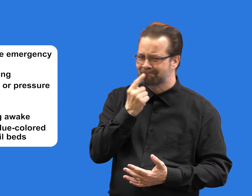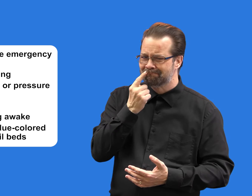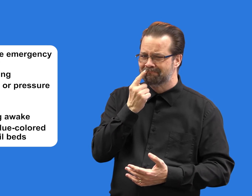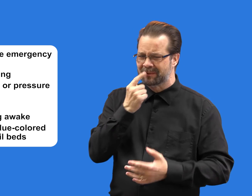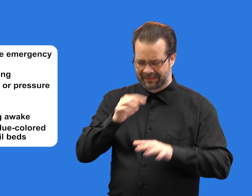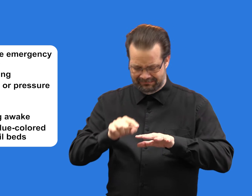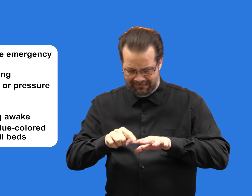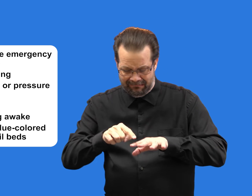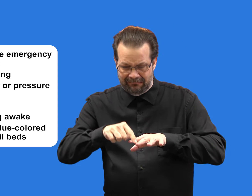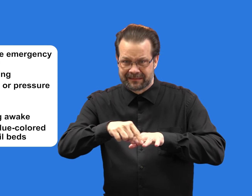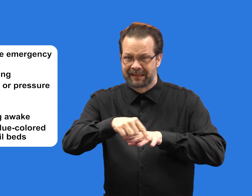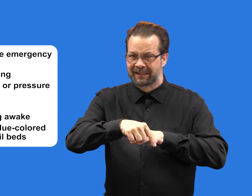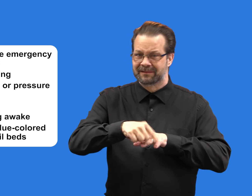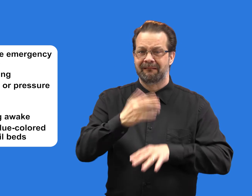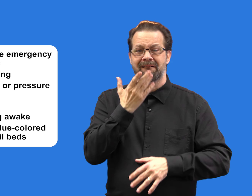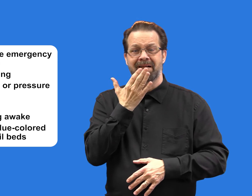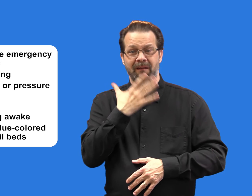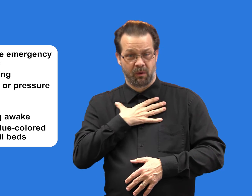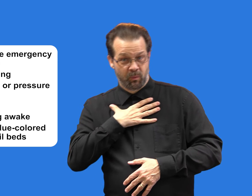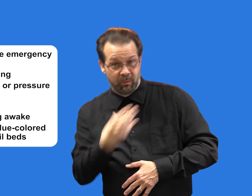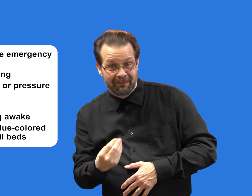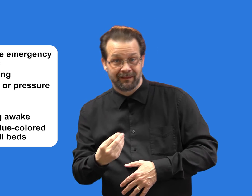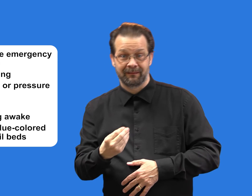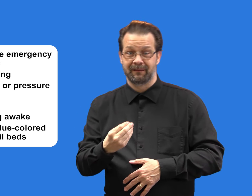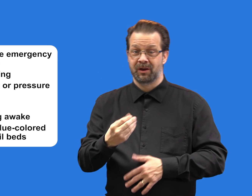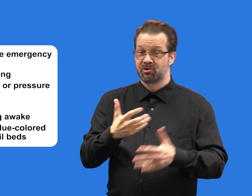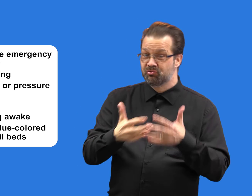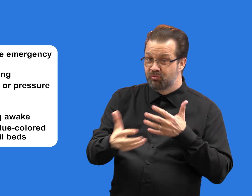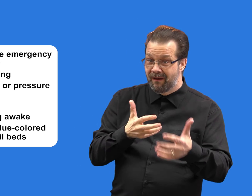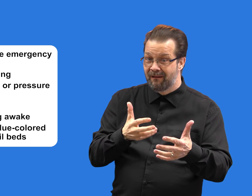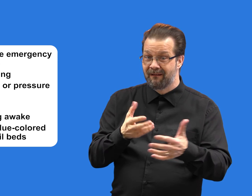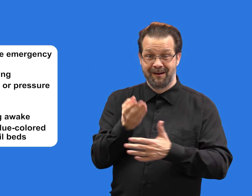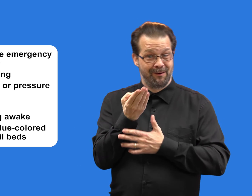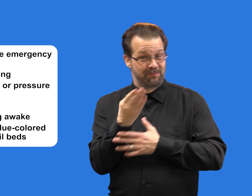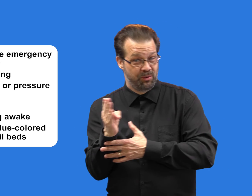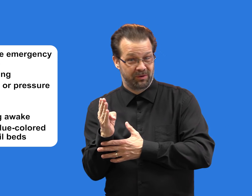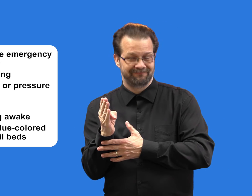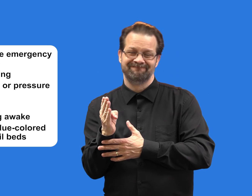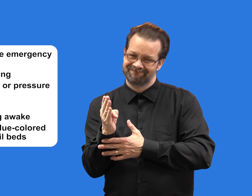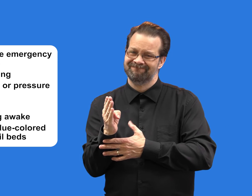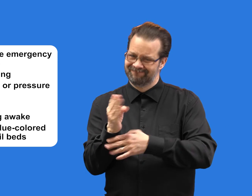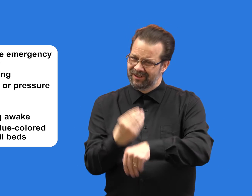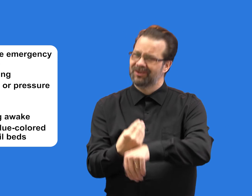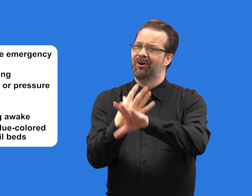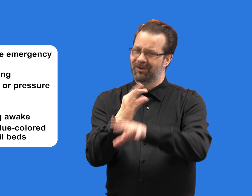Or pale, gray, or blue-colored skin, lips, or nail beds